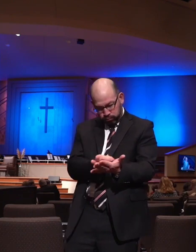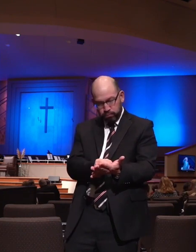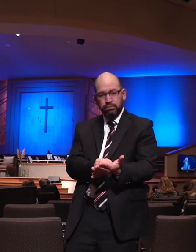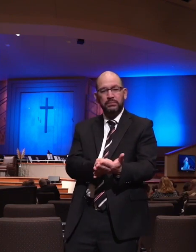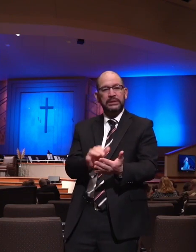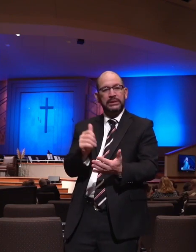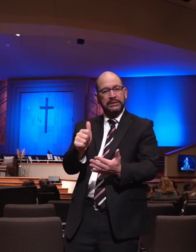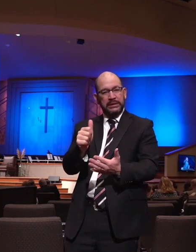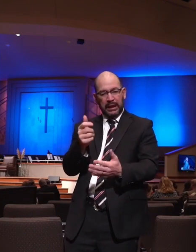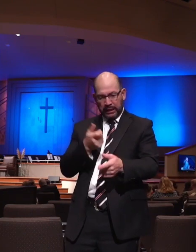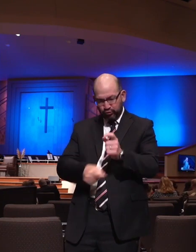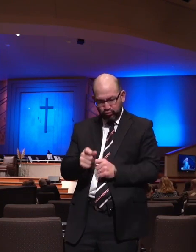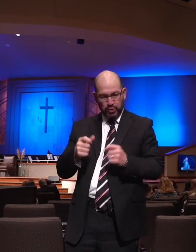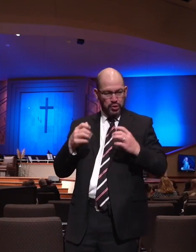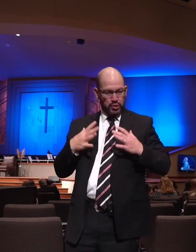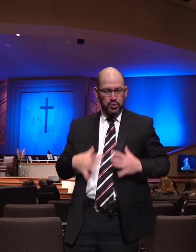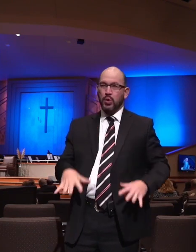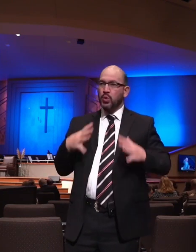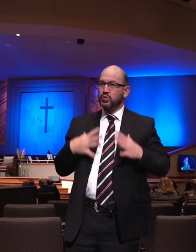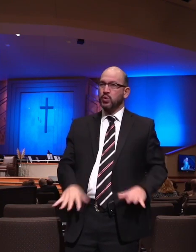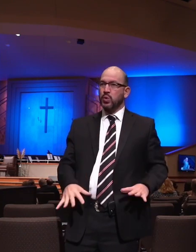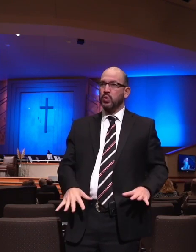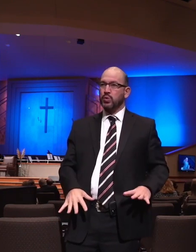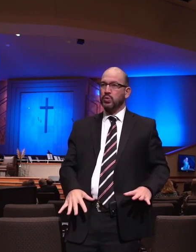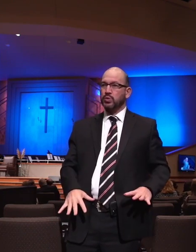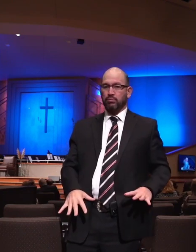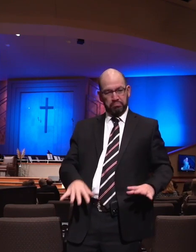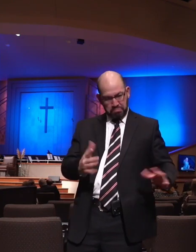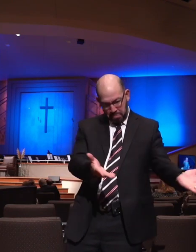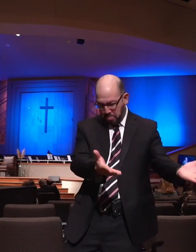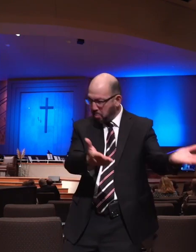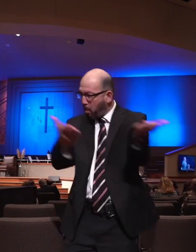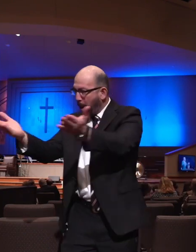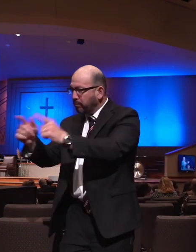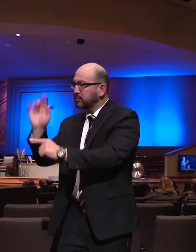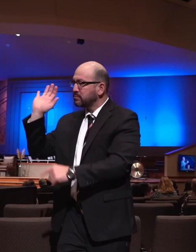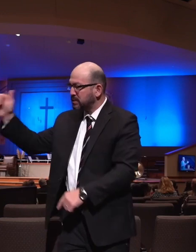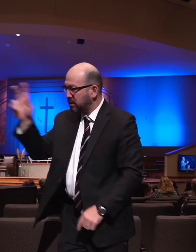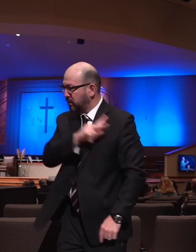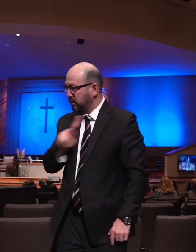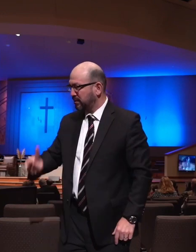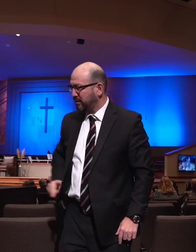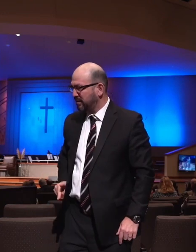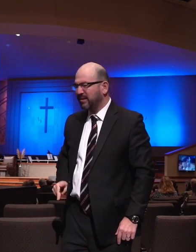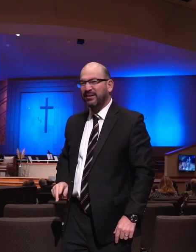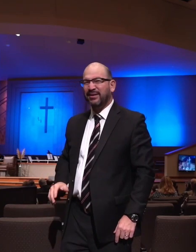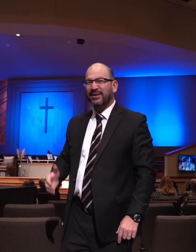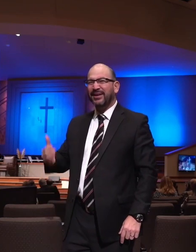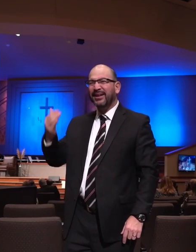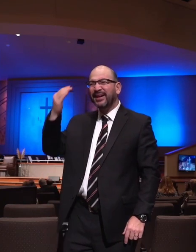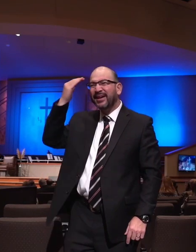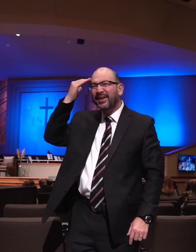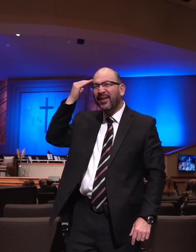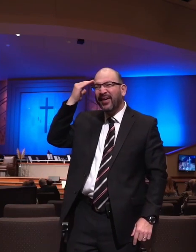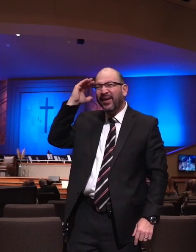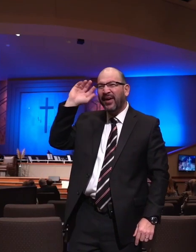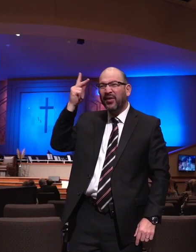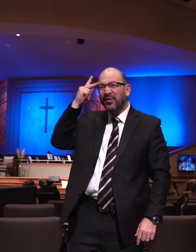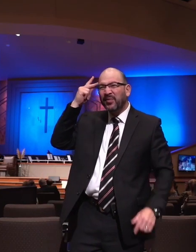about the mentality of political leaders they are so full of themselves that they